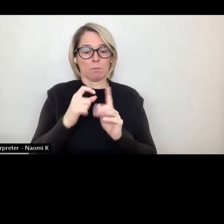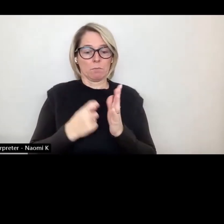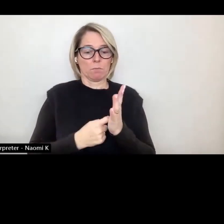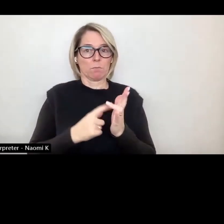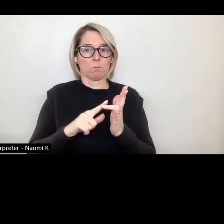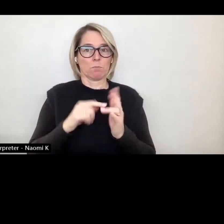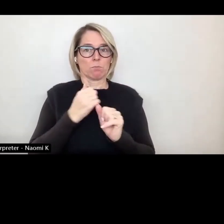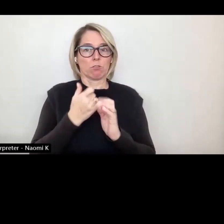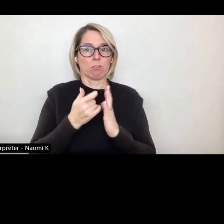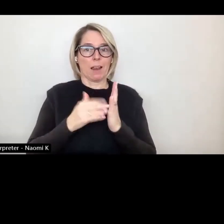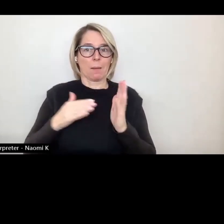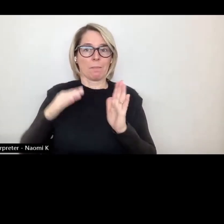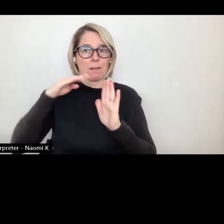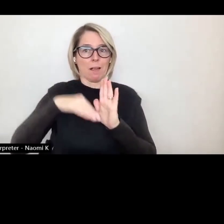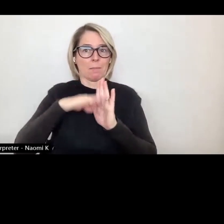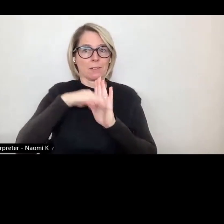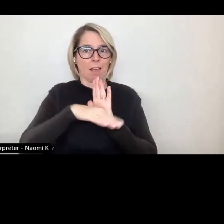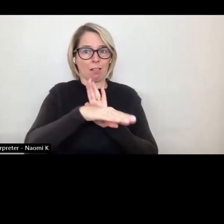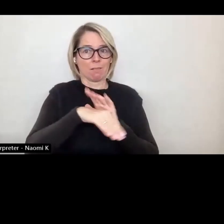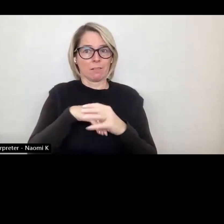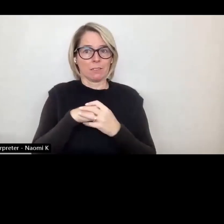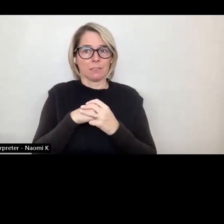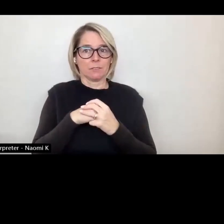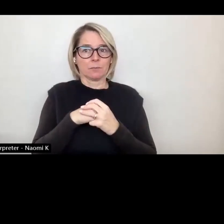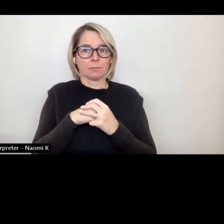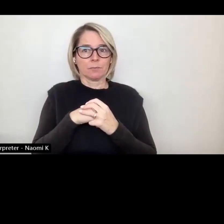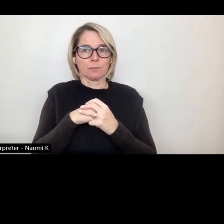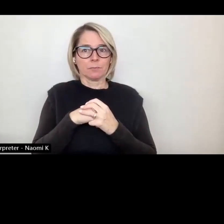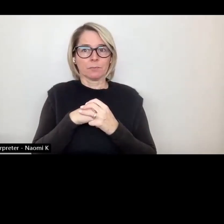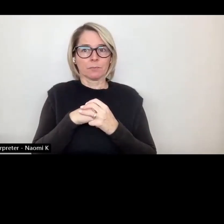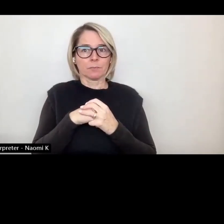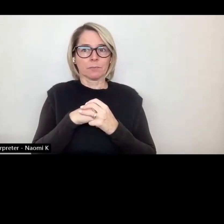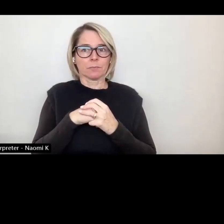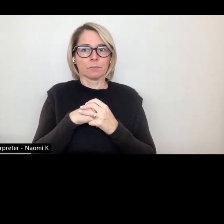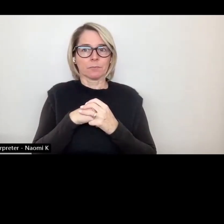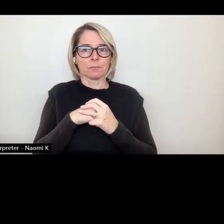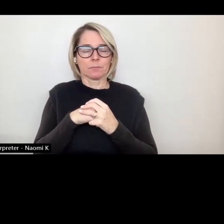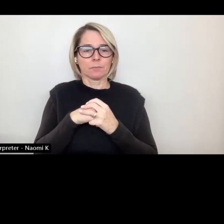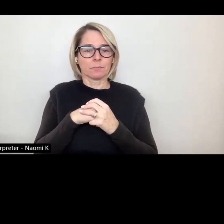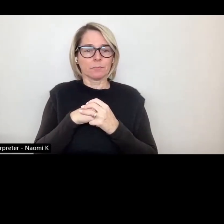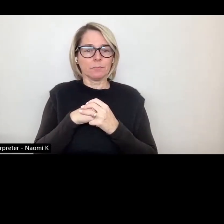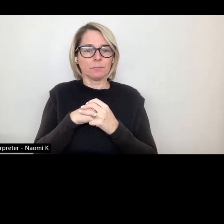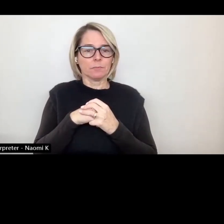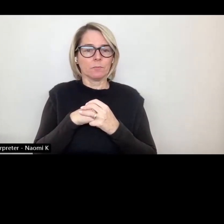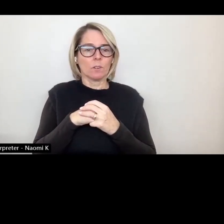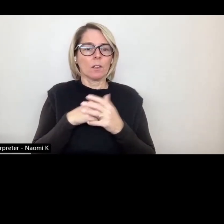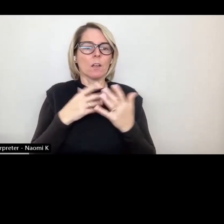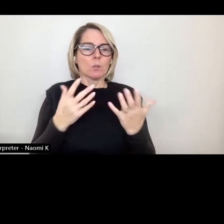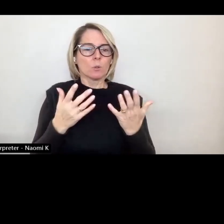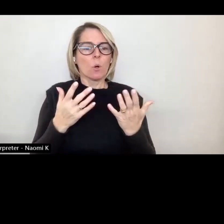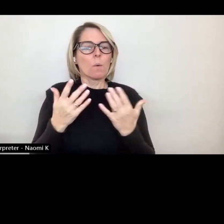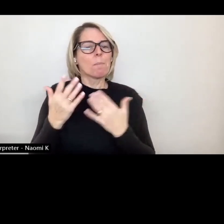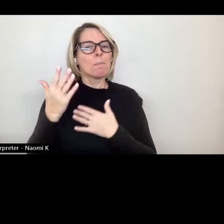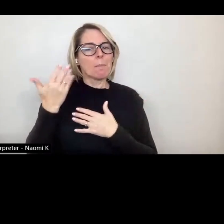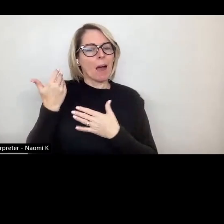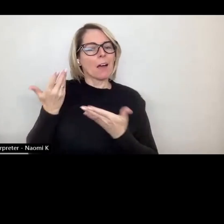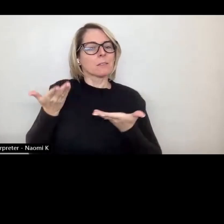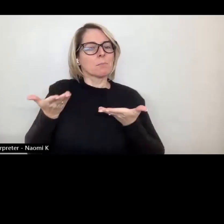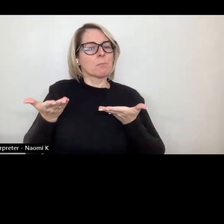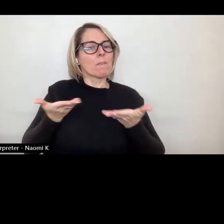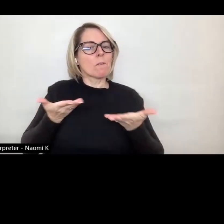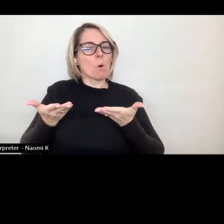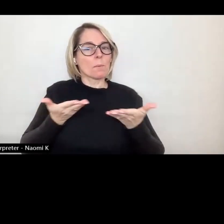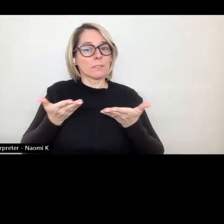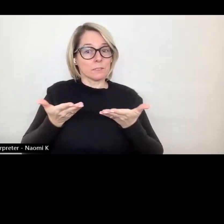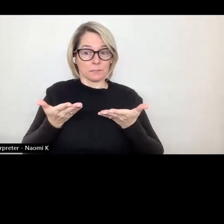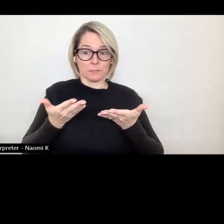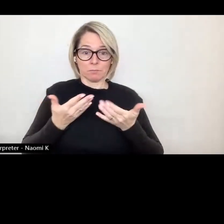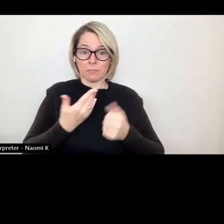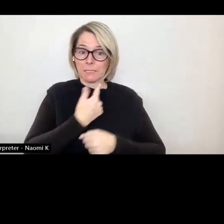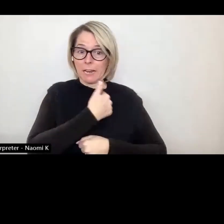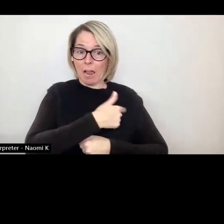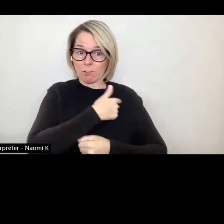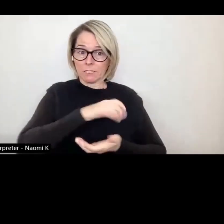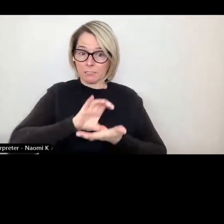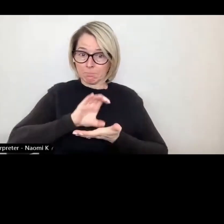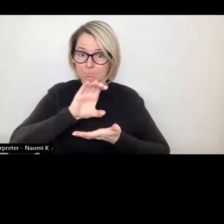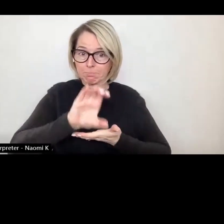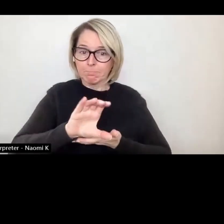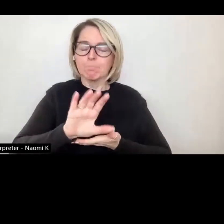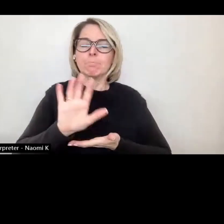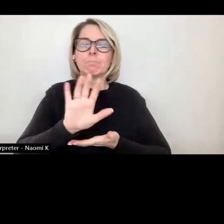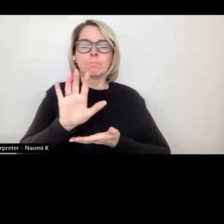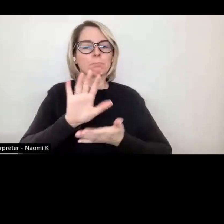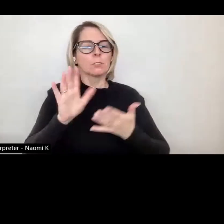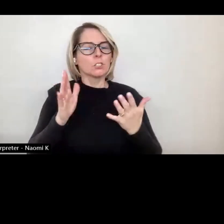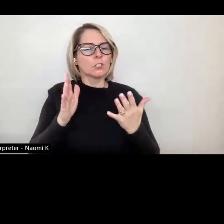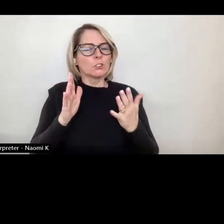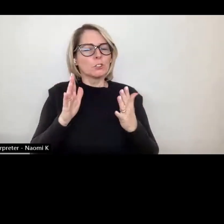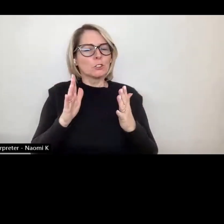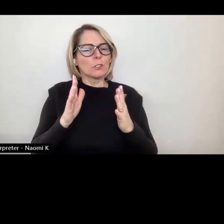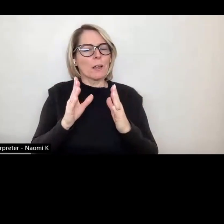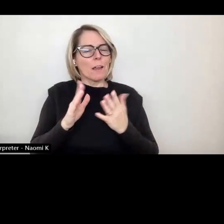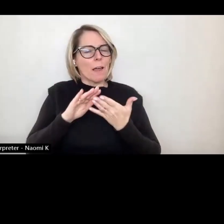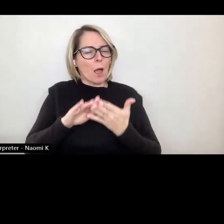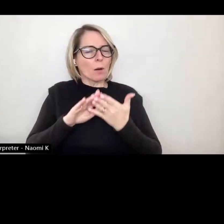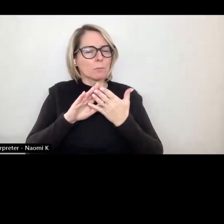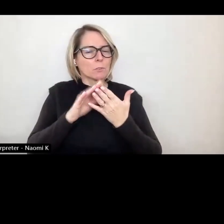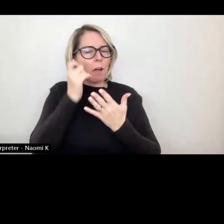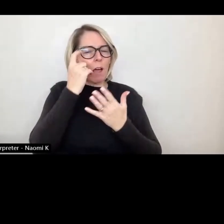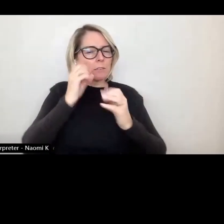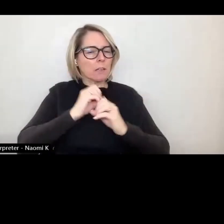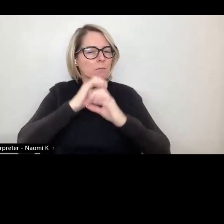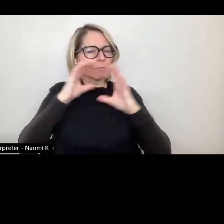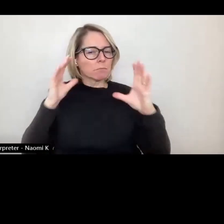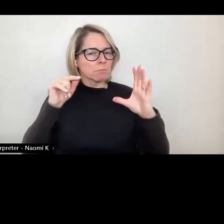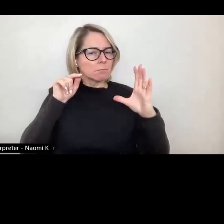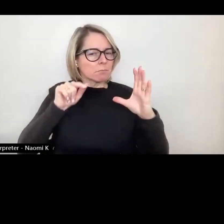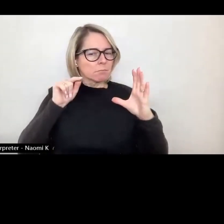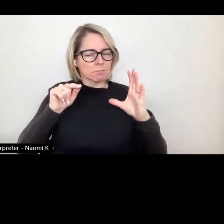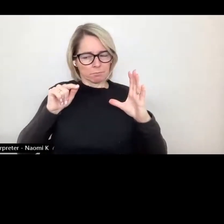Past performance is not a guarantee of future, but it gives you a good sense, I think, of how the program has developed over time and therefore what we might expect to see over the next few years.